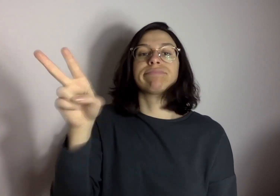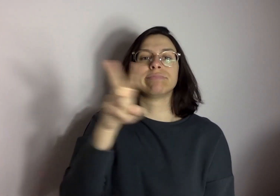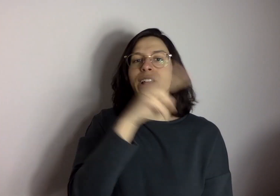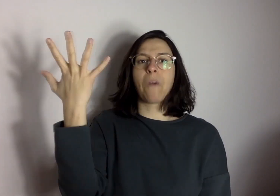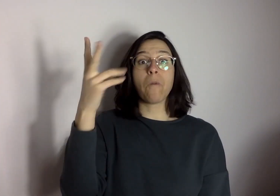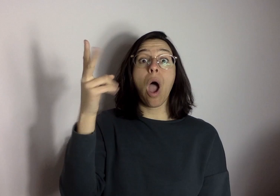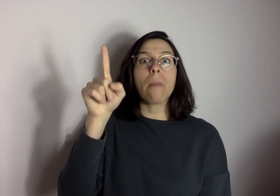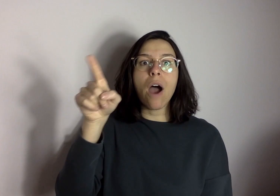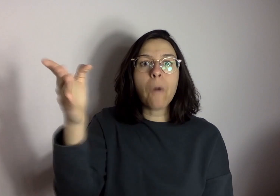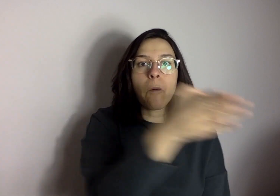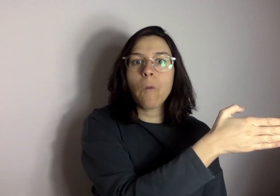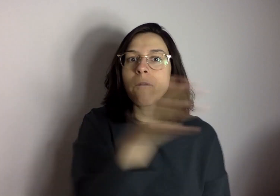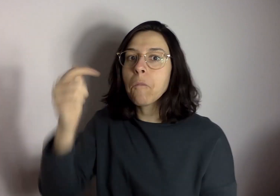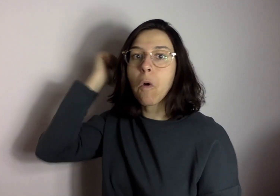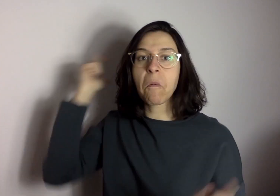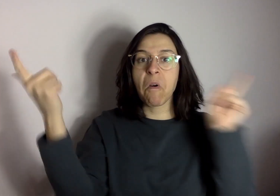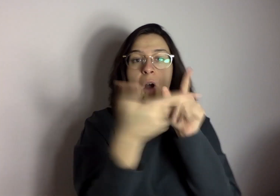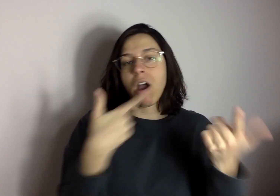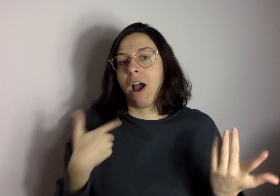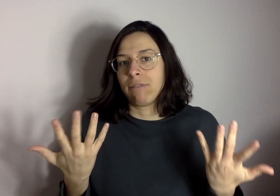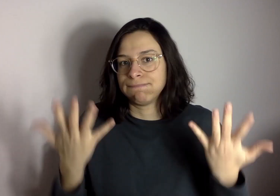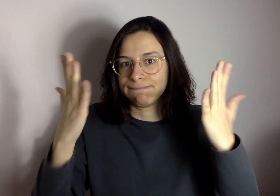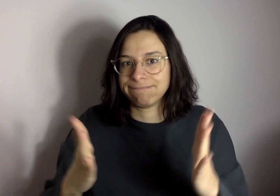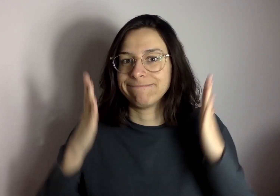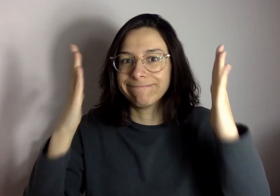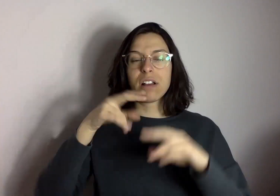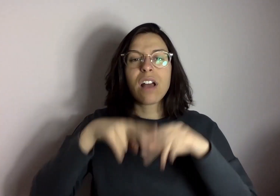but do I know from where I am being called…Left, right, behind me…..No, I have no idea.